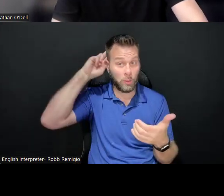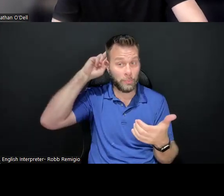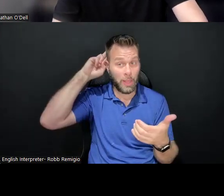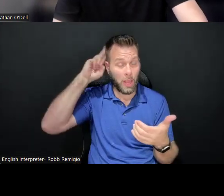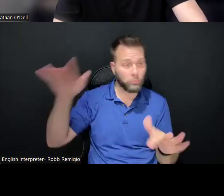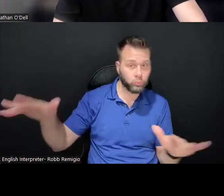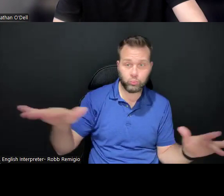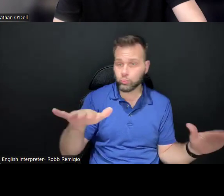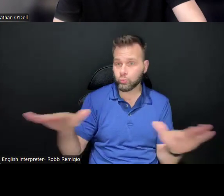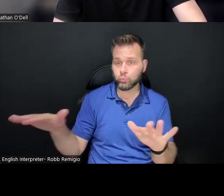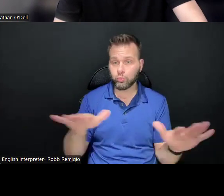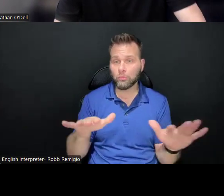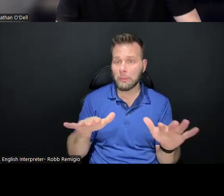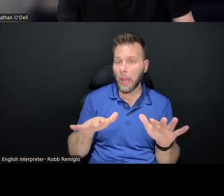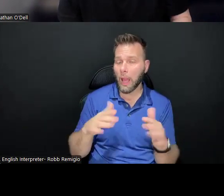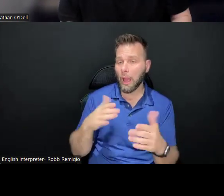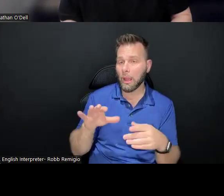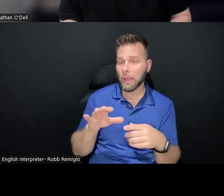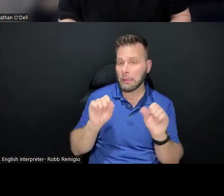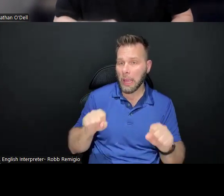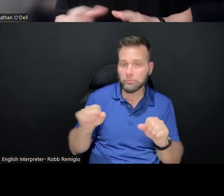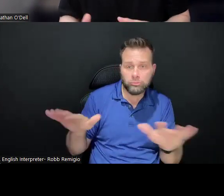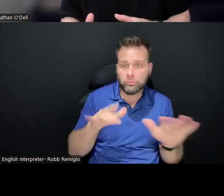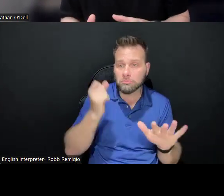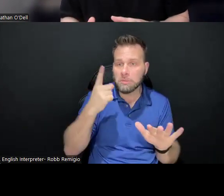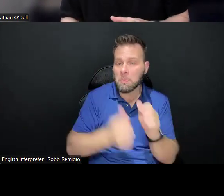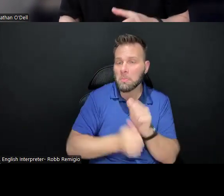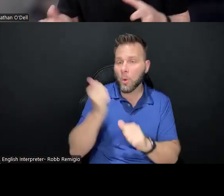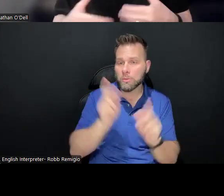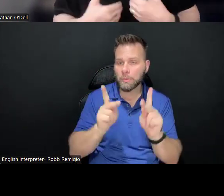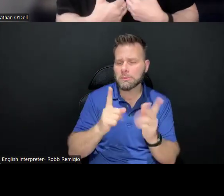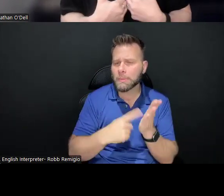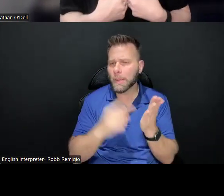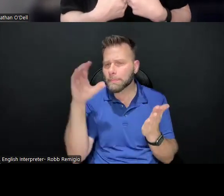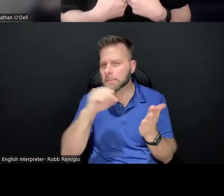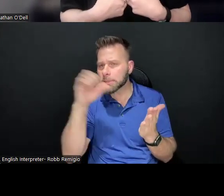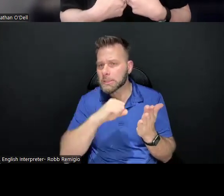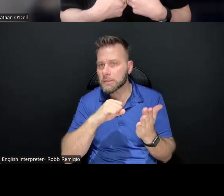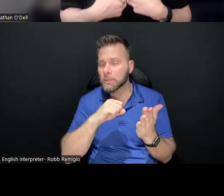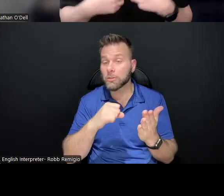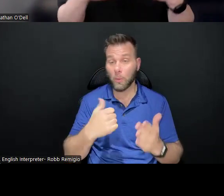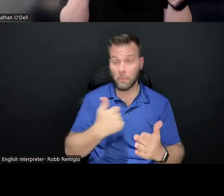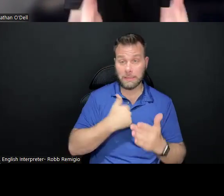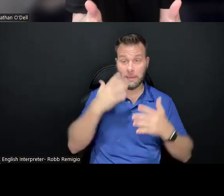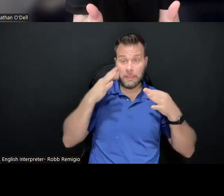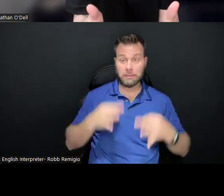With my cochlear implants, I function well enough to understand most people, but every once in a while I miss something, and so I make the